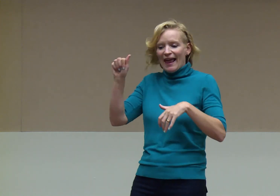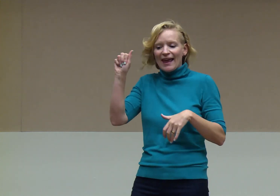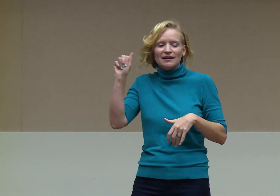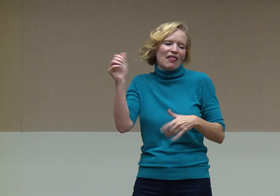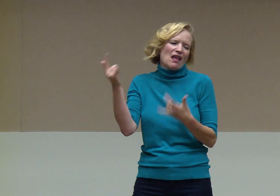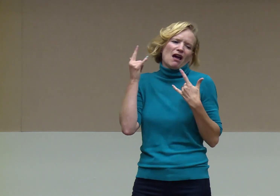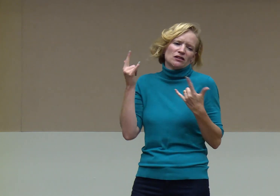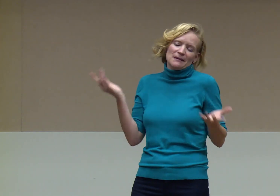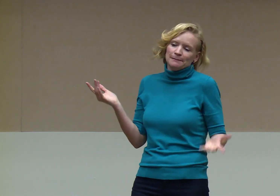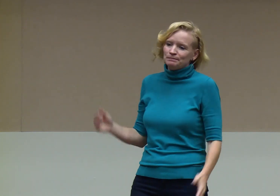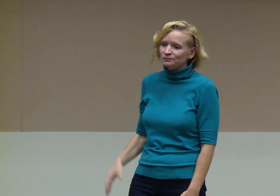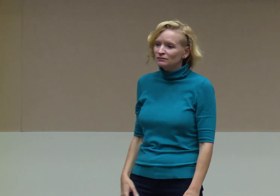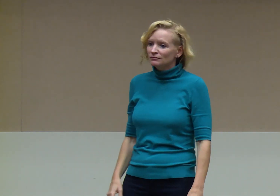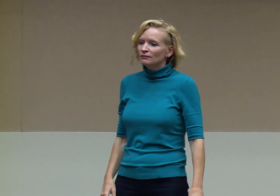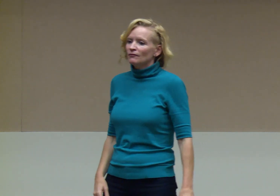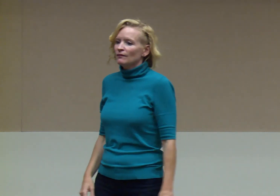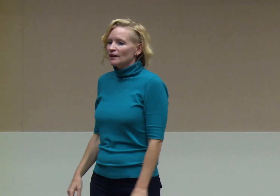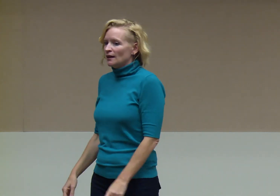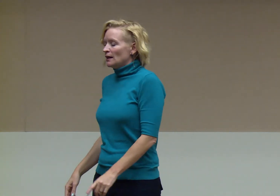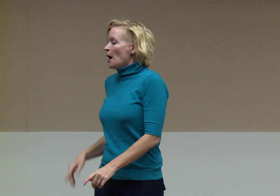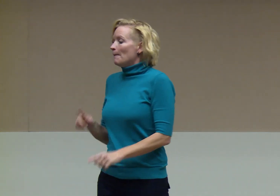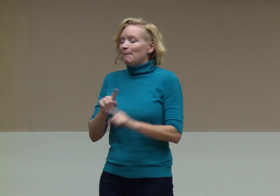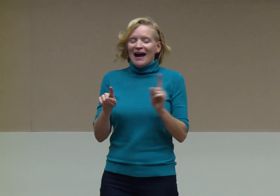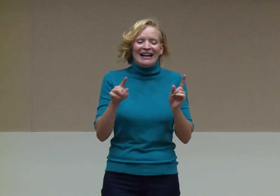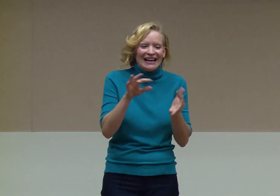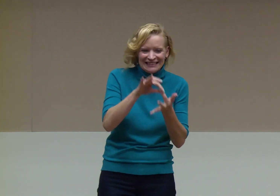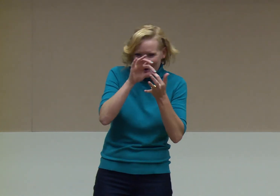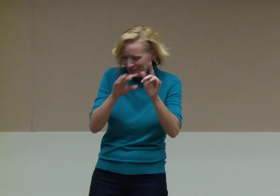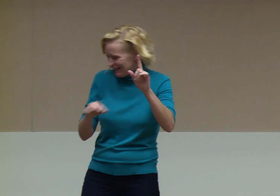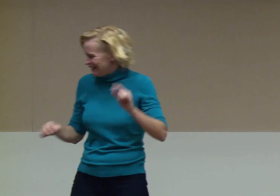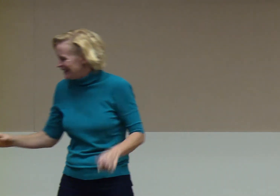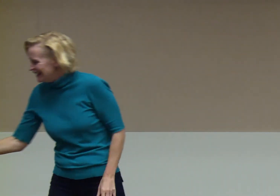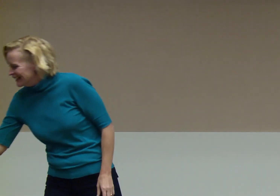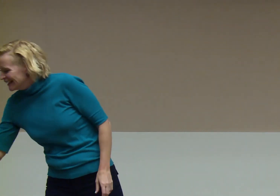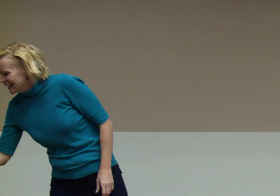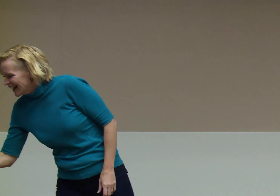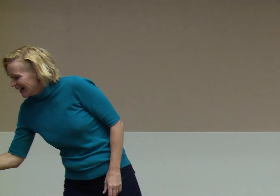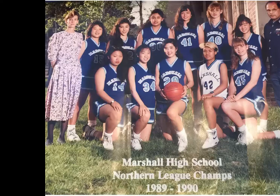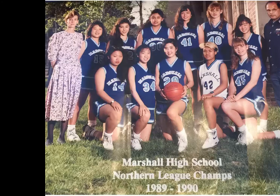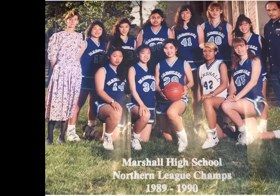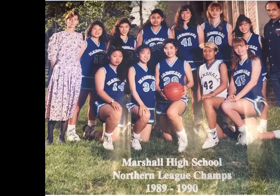So Rain gets As, and of course they loved me for that. But with one exception here.